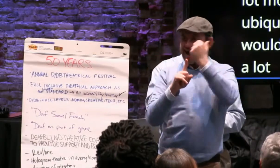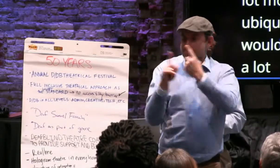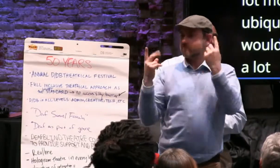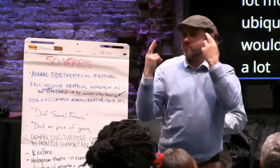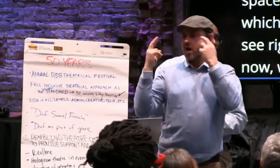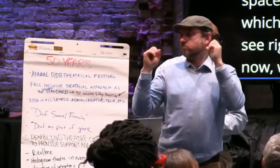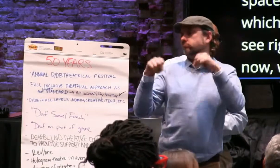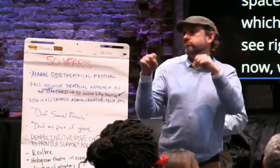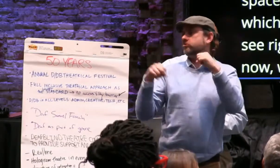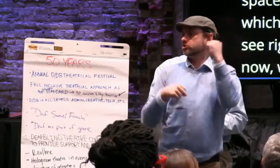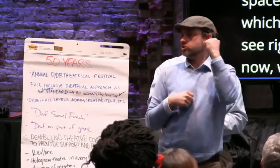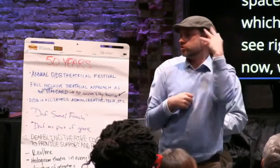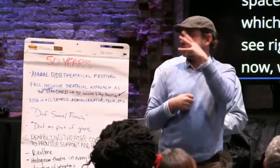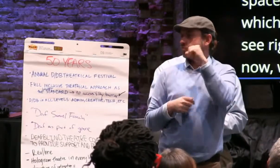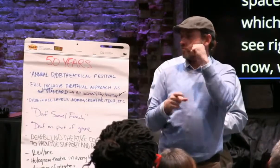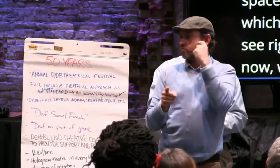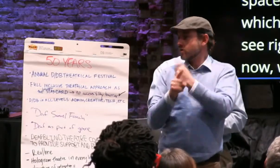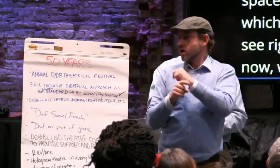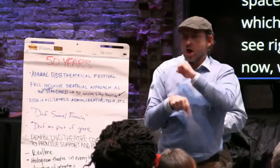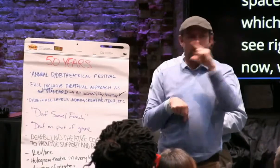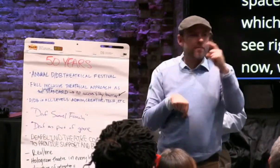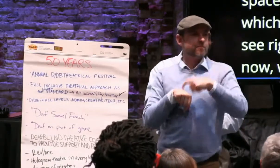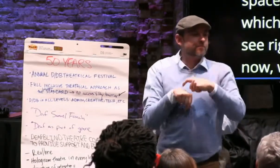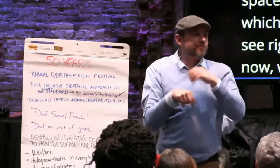So that everyone has this opportunity